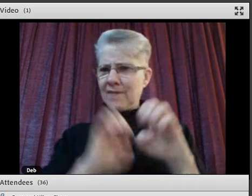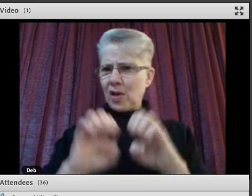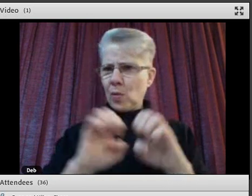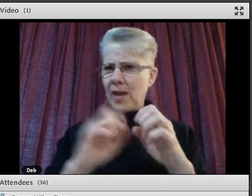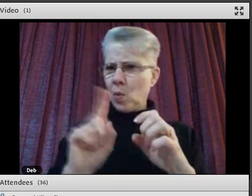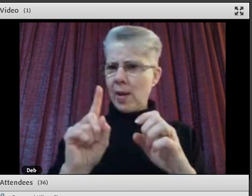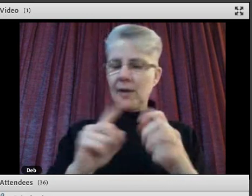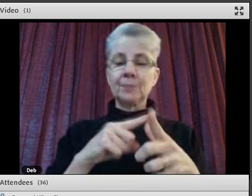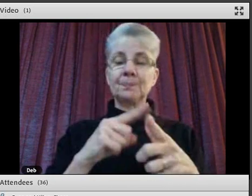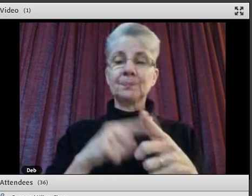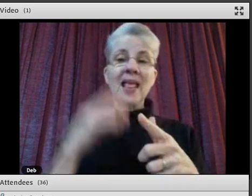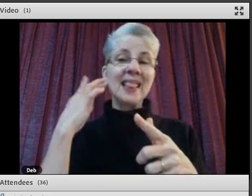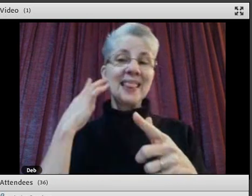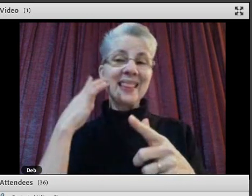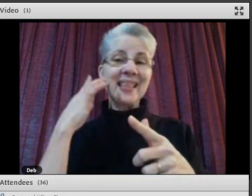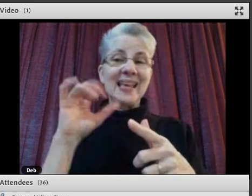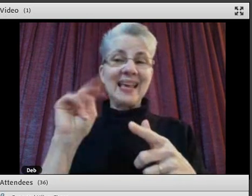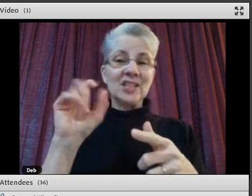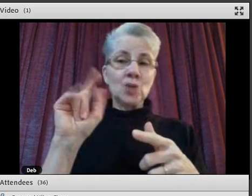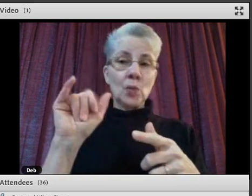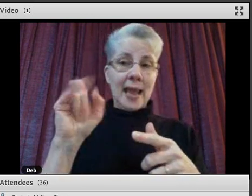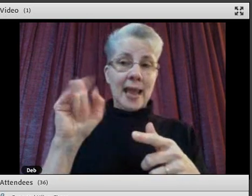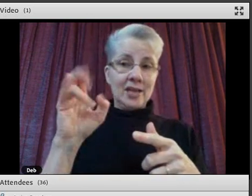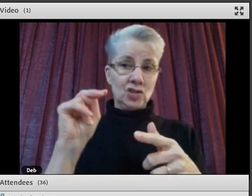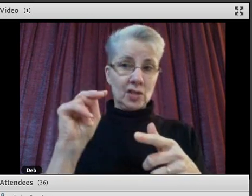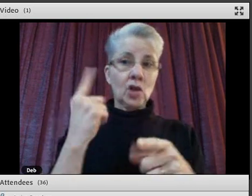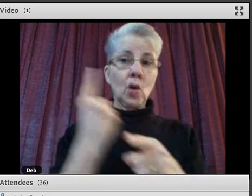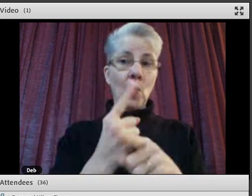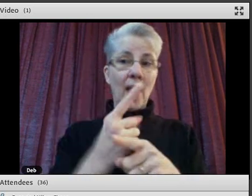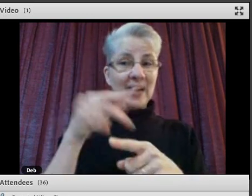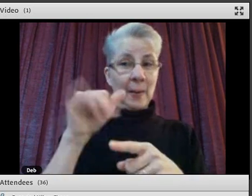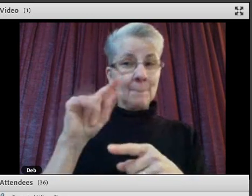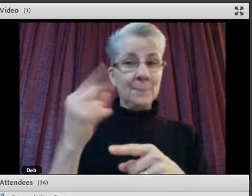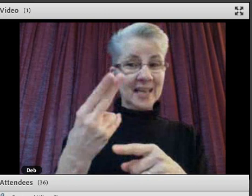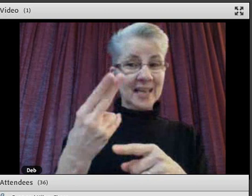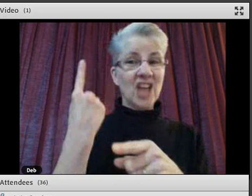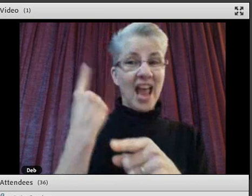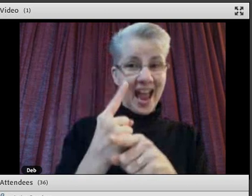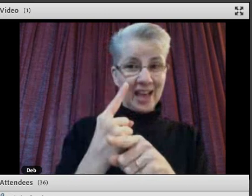are the intonation for the instrument to play the correct pitch accurately,